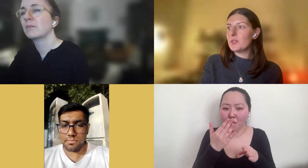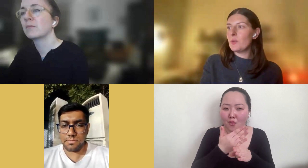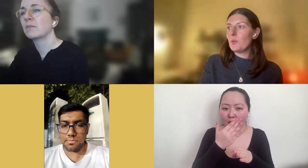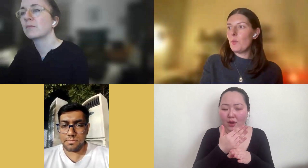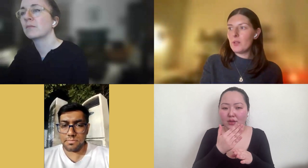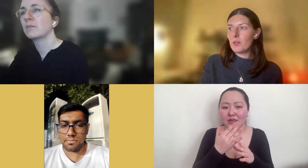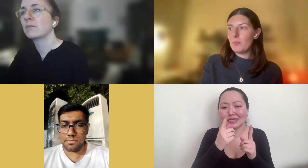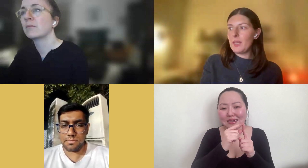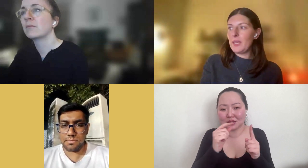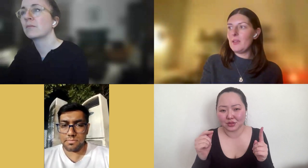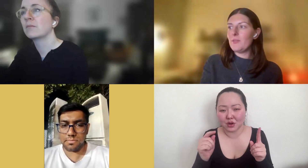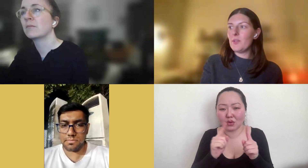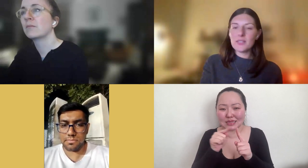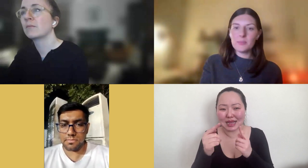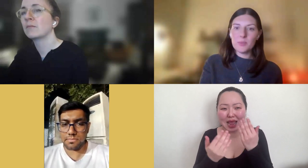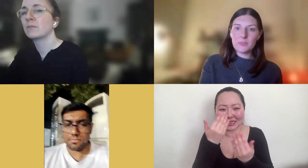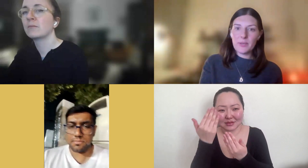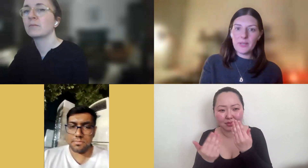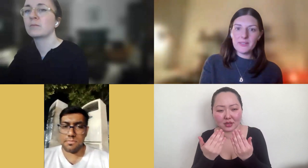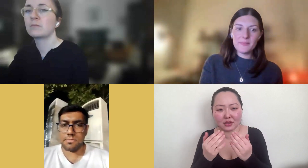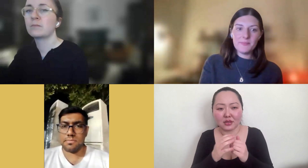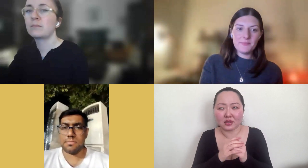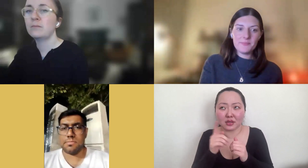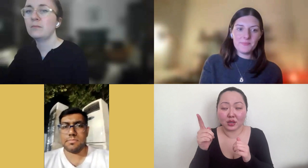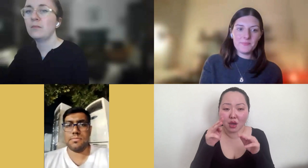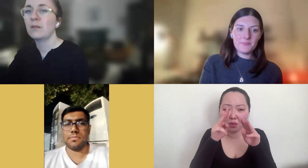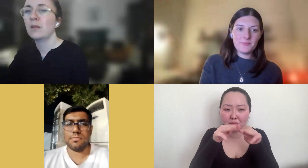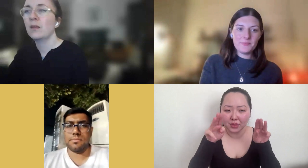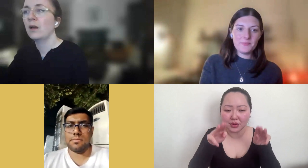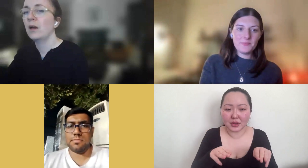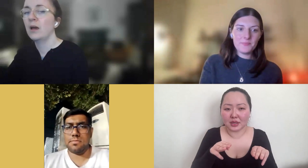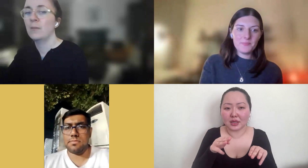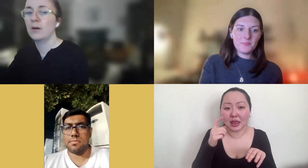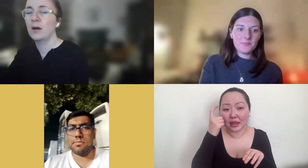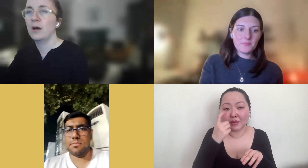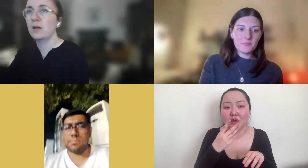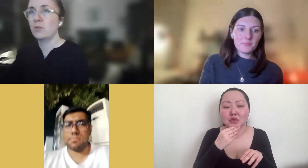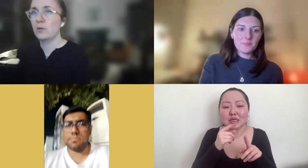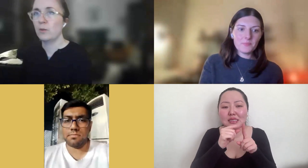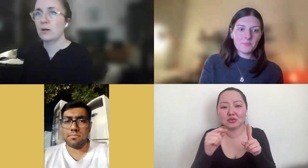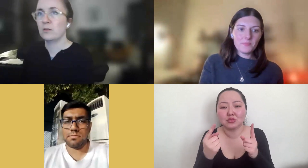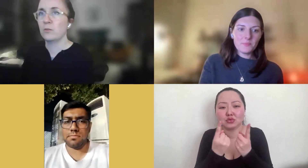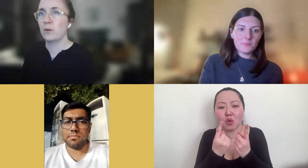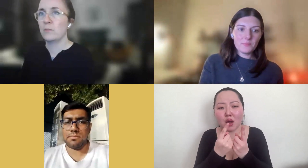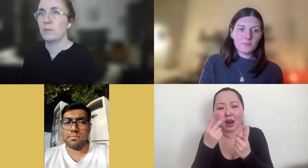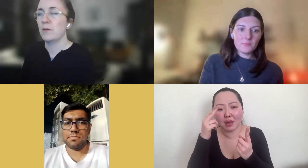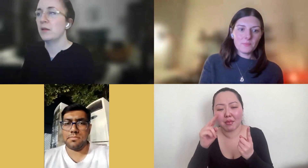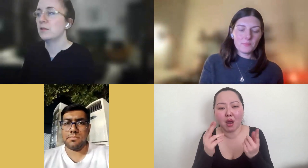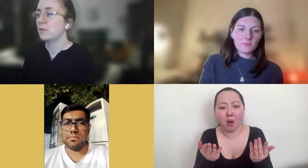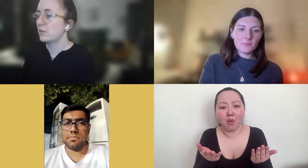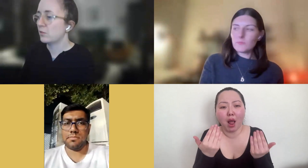such as Welcome Me for the customer experience? I have not heard of Welcome Me but in terms of